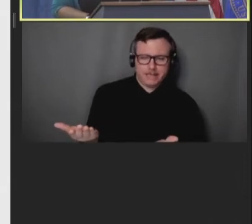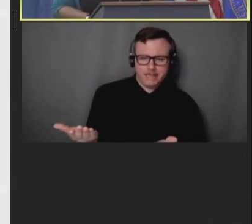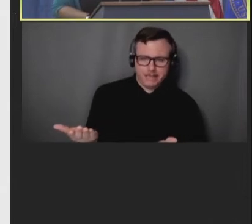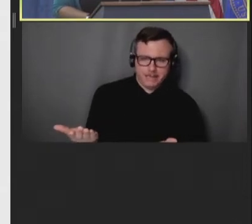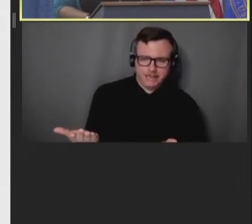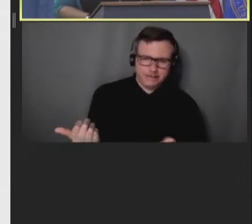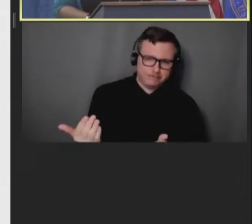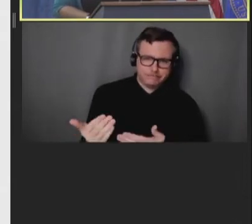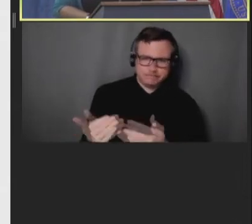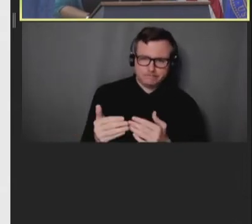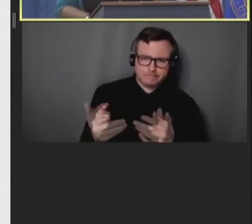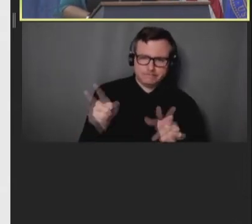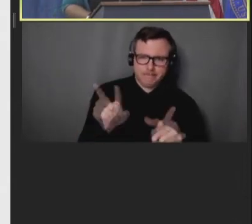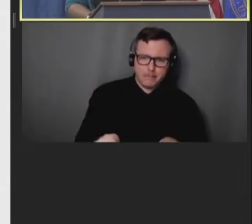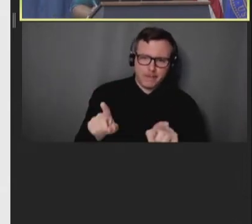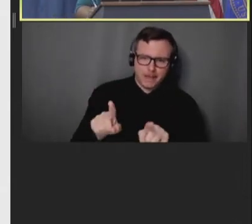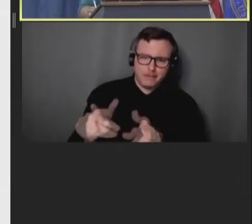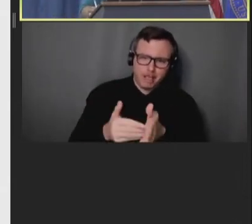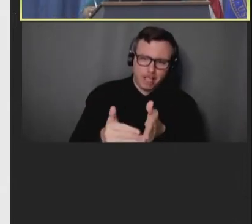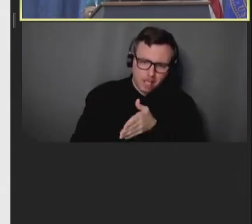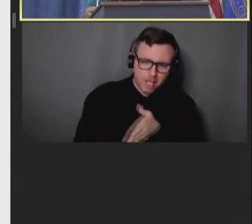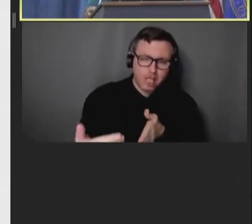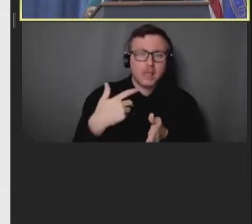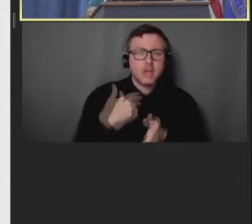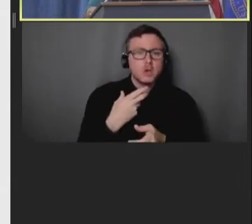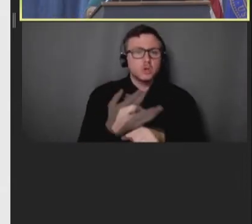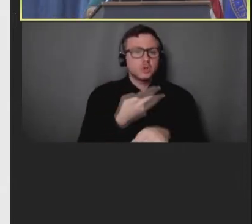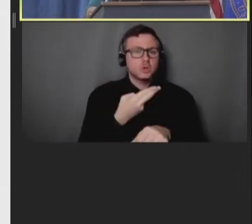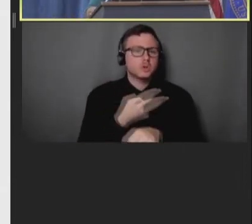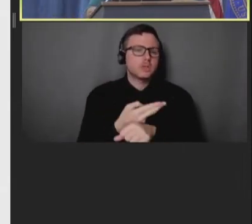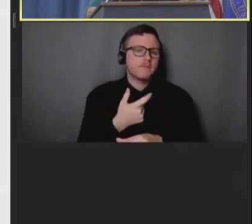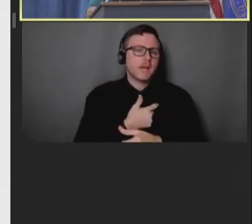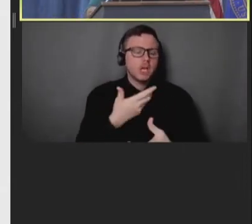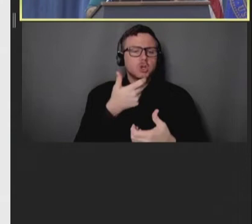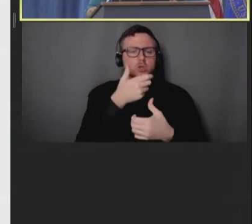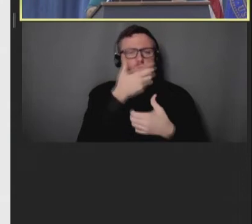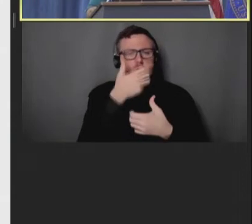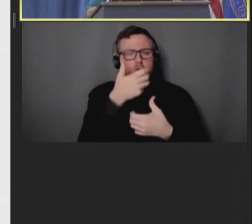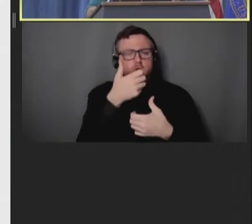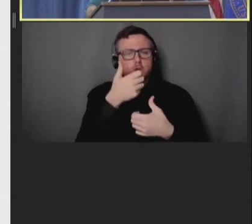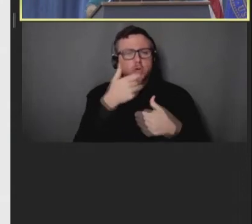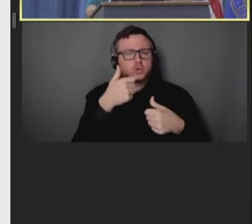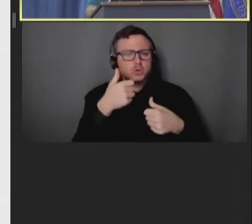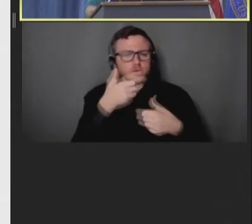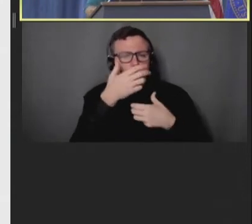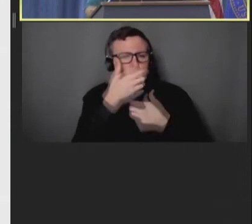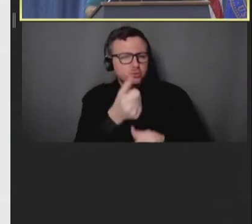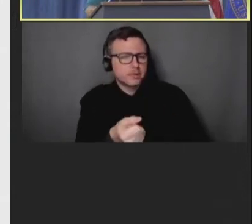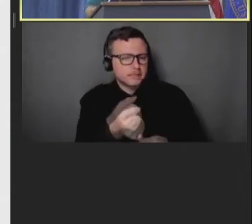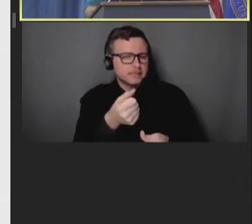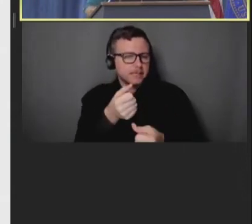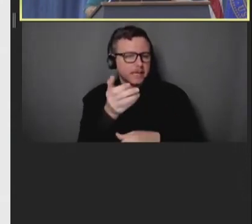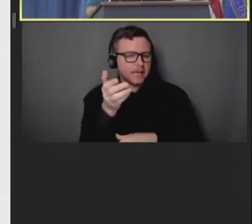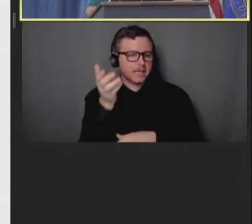heard about this -- it was the use of a trusted messenger to combat misinformation and things of